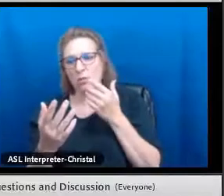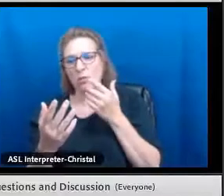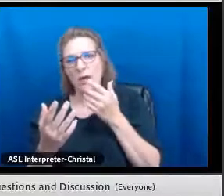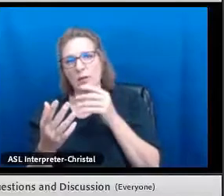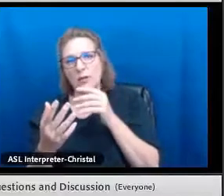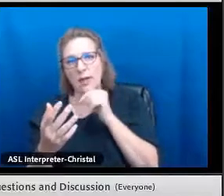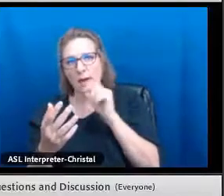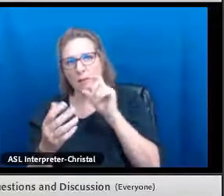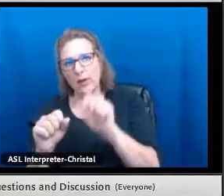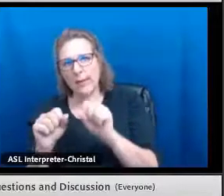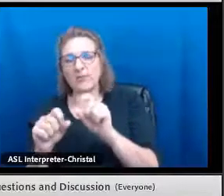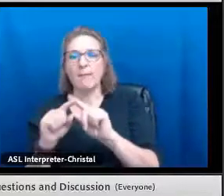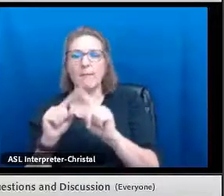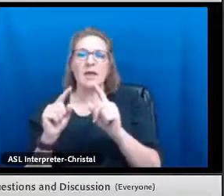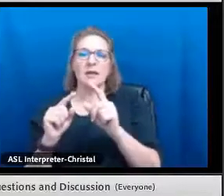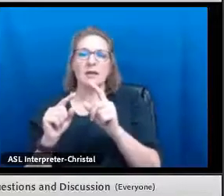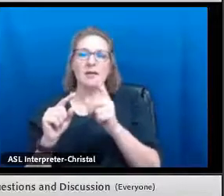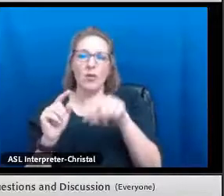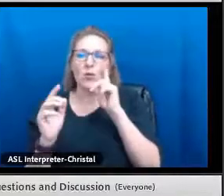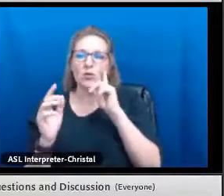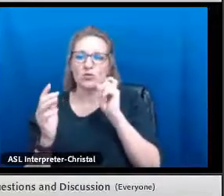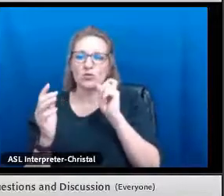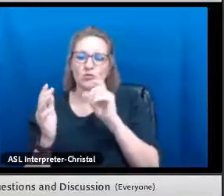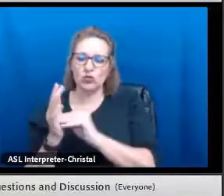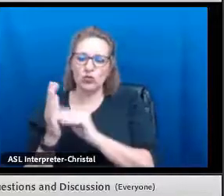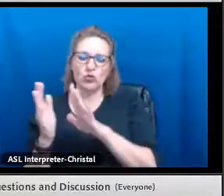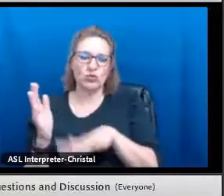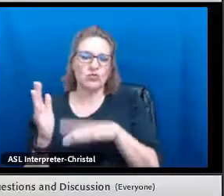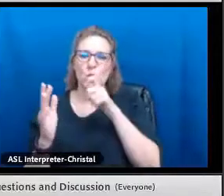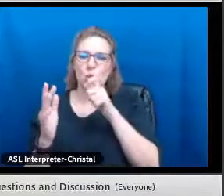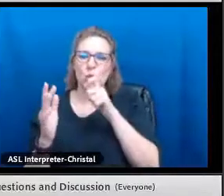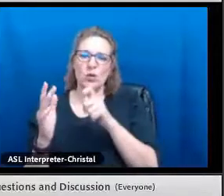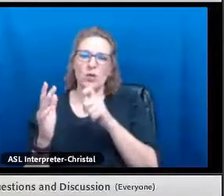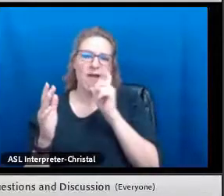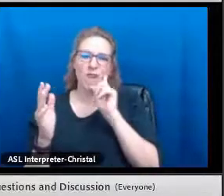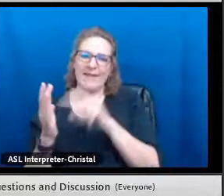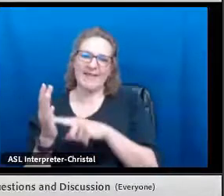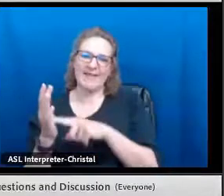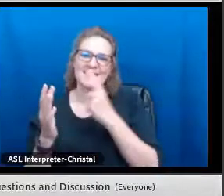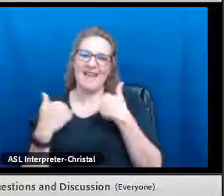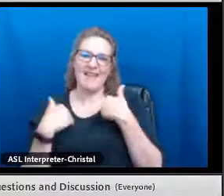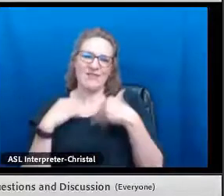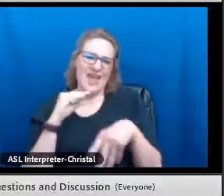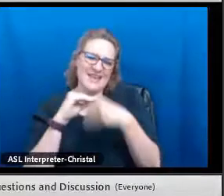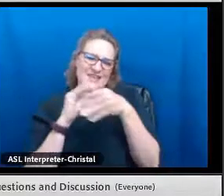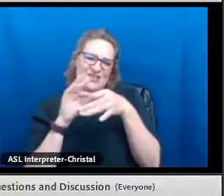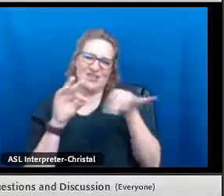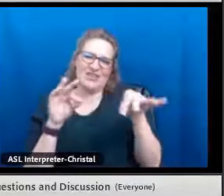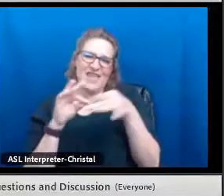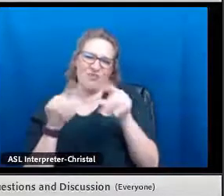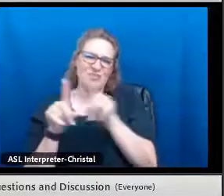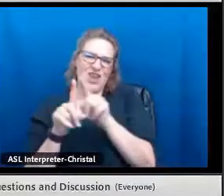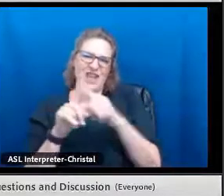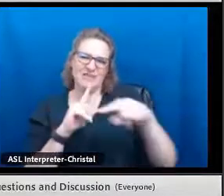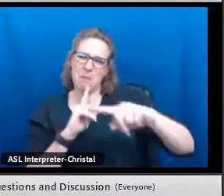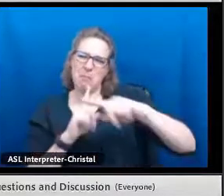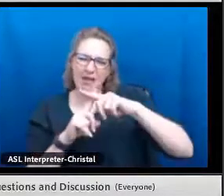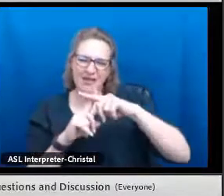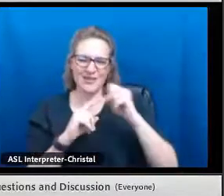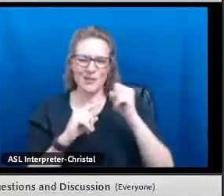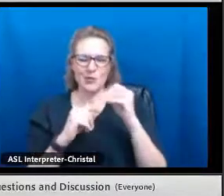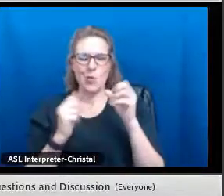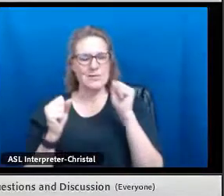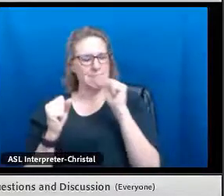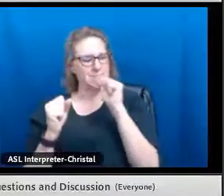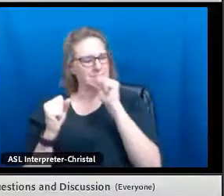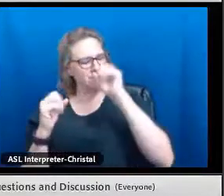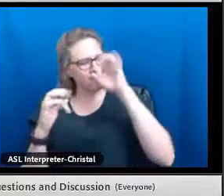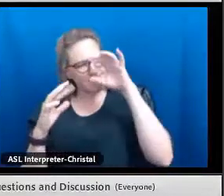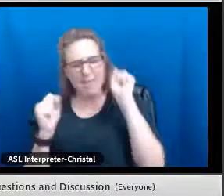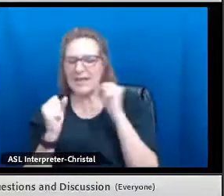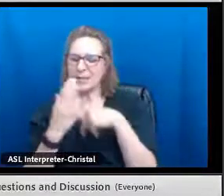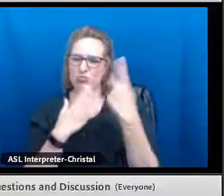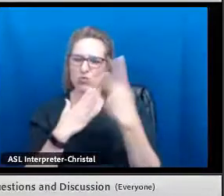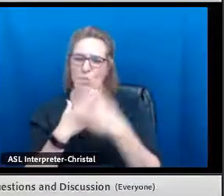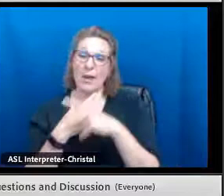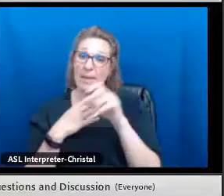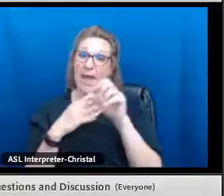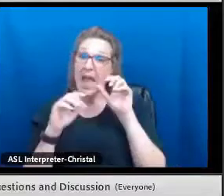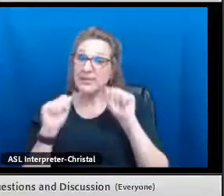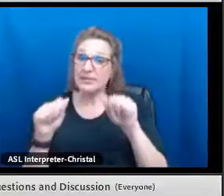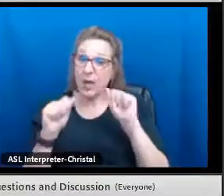bilingual seal but acknowledge a lot of those students that were not really seen as having